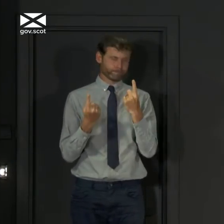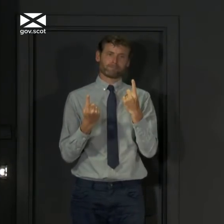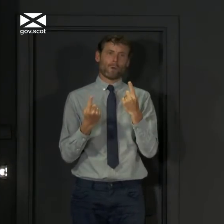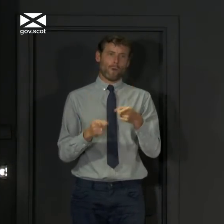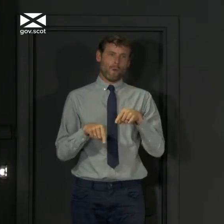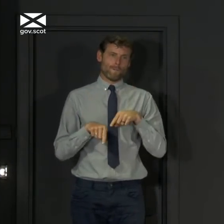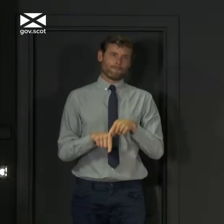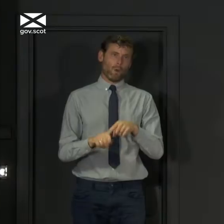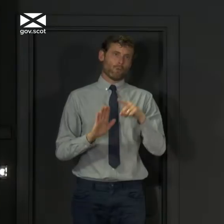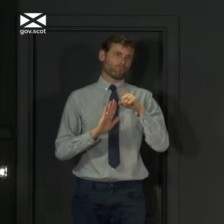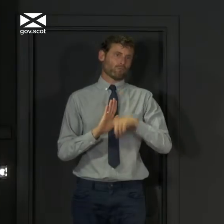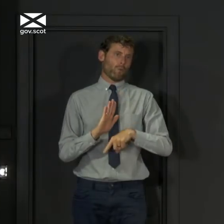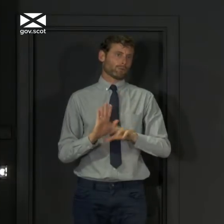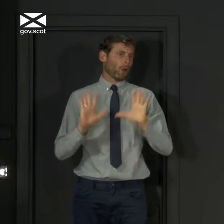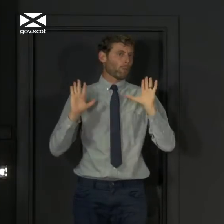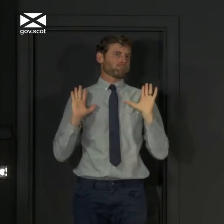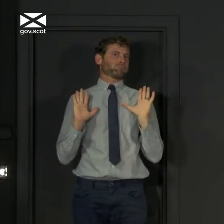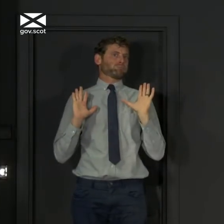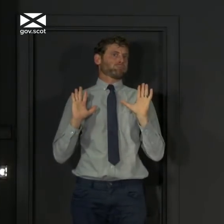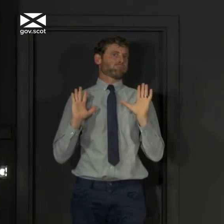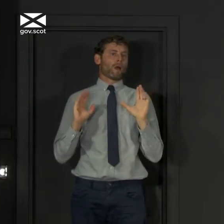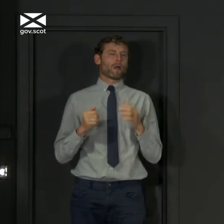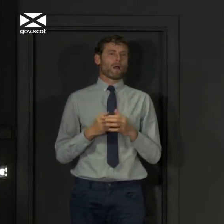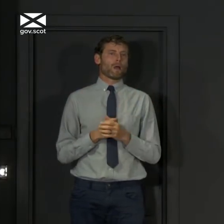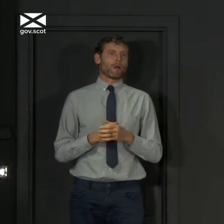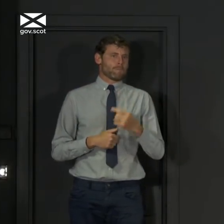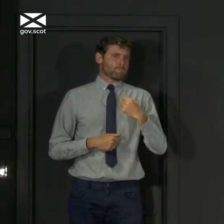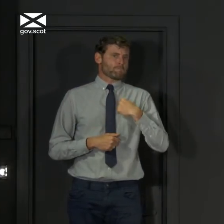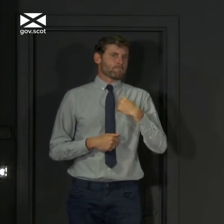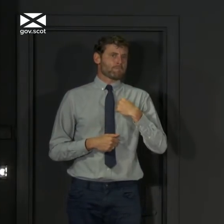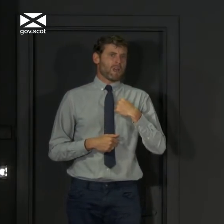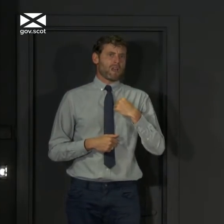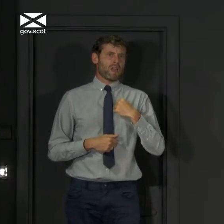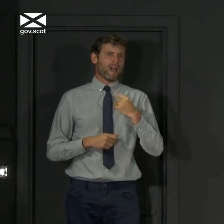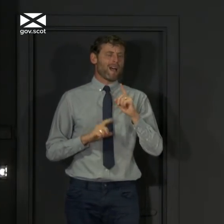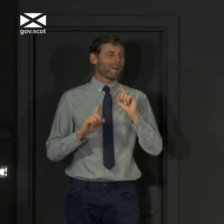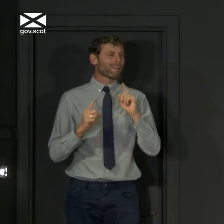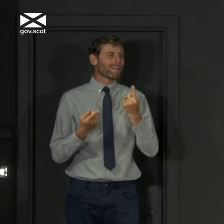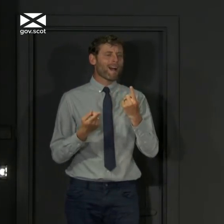with all of these rules, and I will never be able to properly convey the depth of my